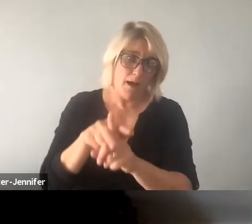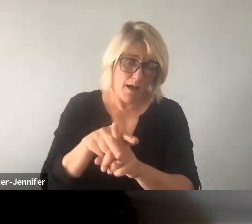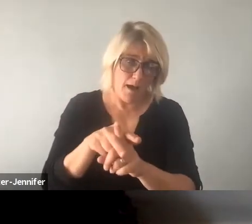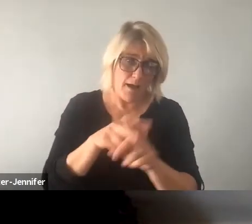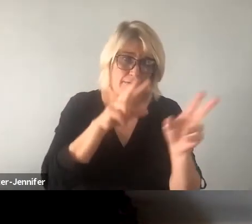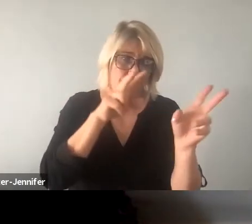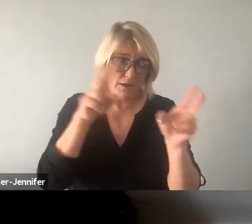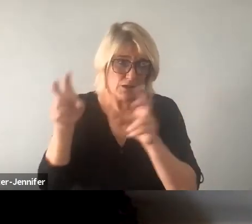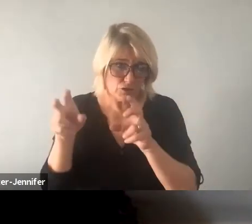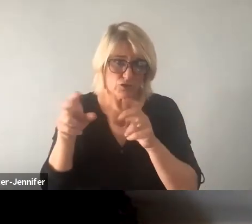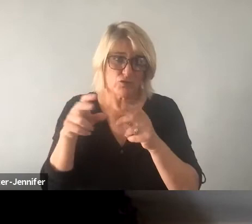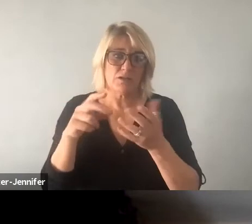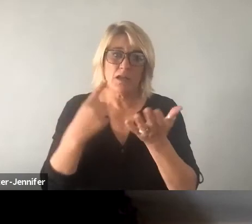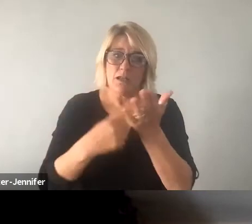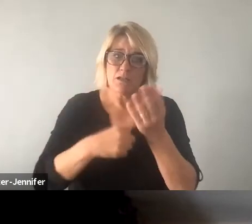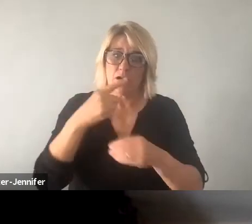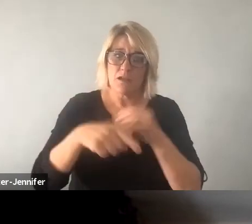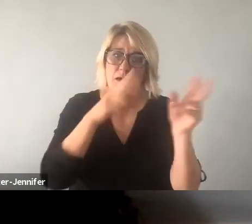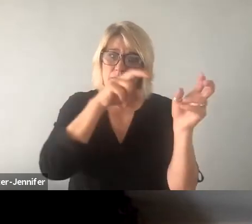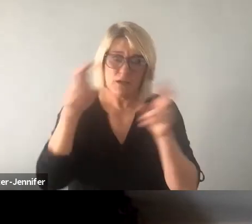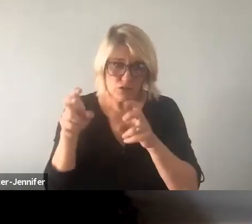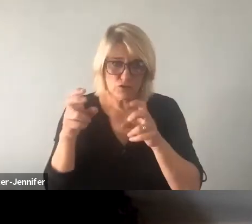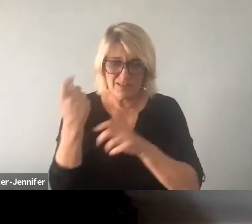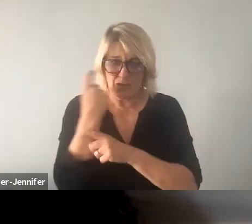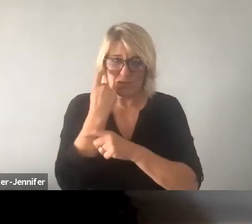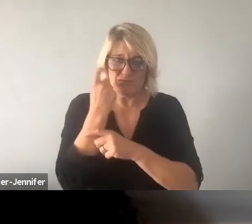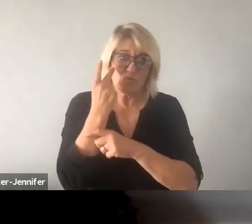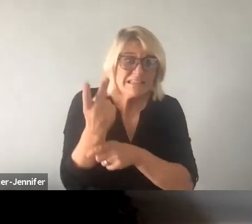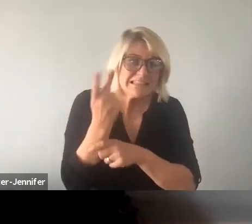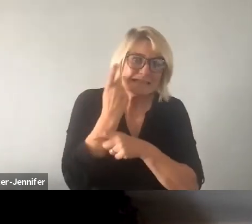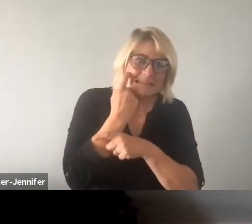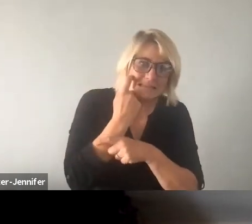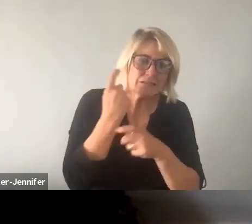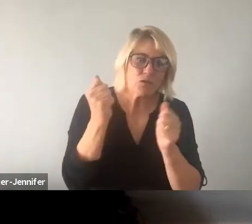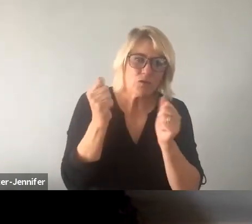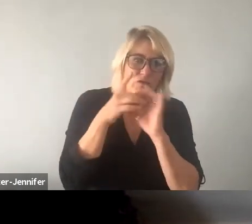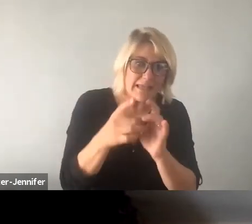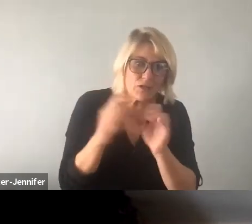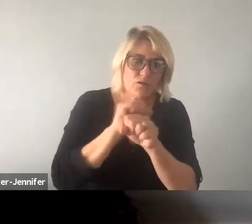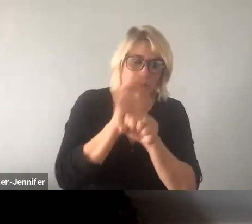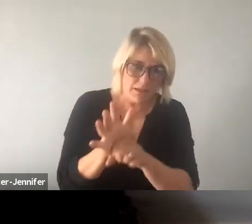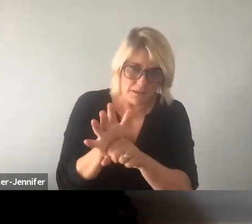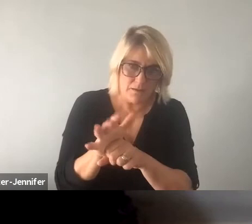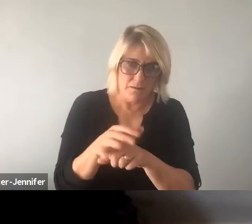clarified with the 2008 amendments act. We're just applying the issues and